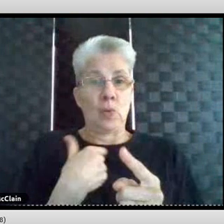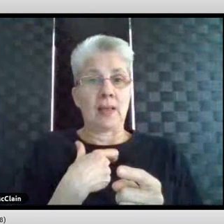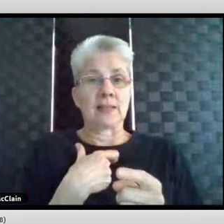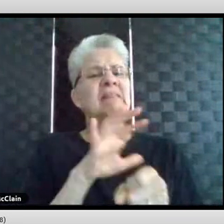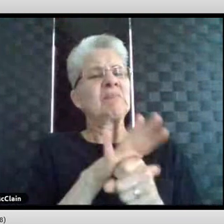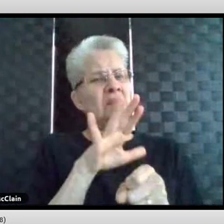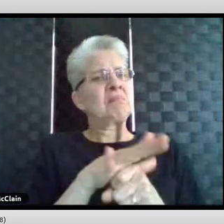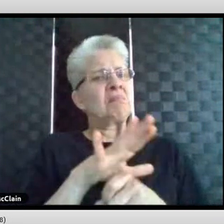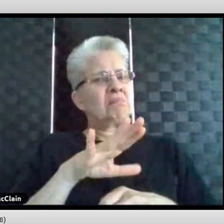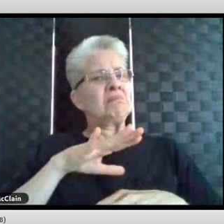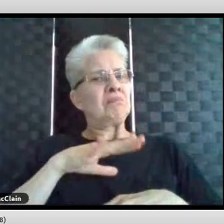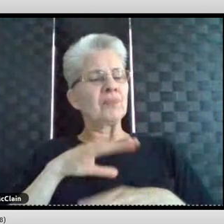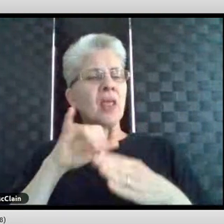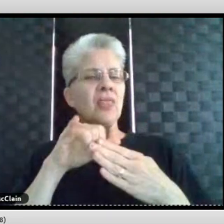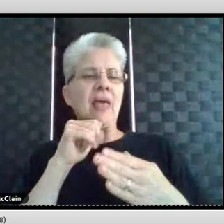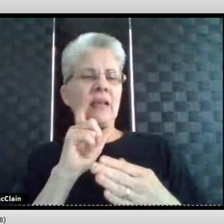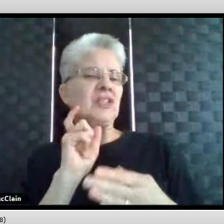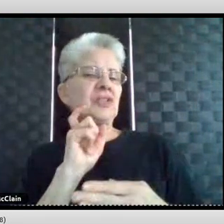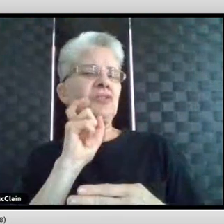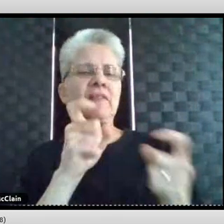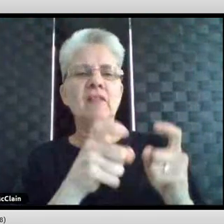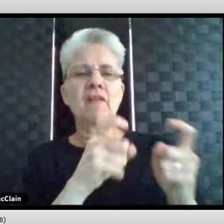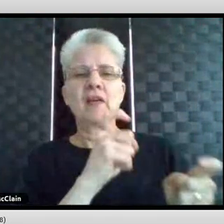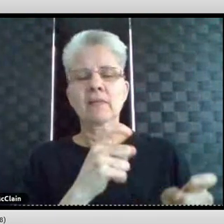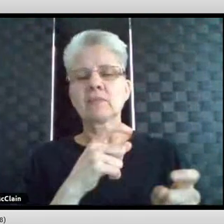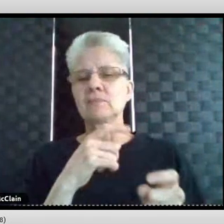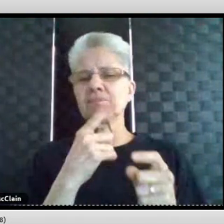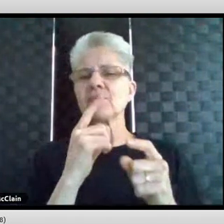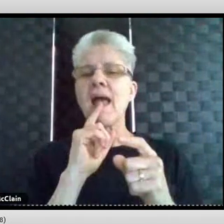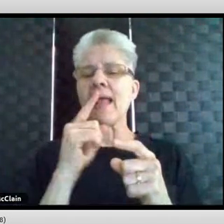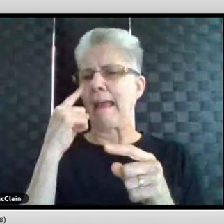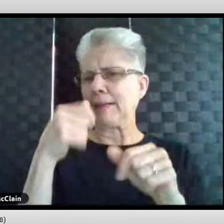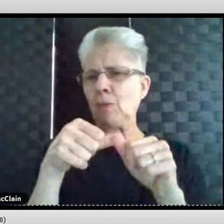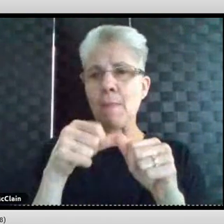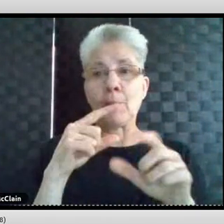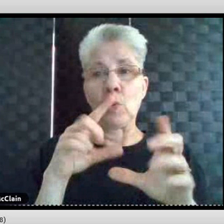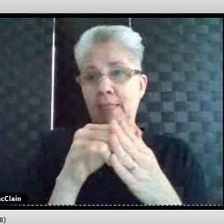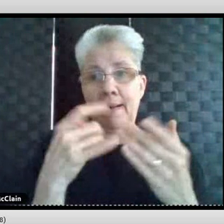that they just handed it out haphazardly. As a matter of fact, I can't remember when that happened.